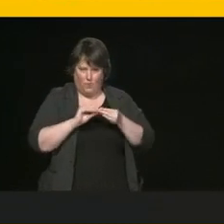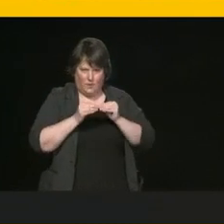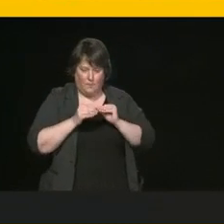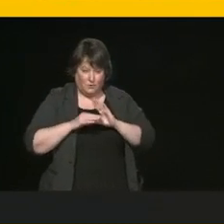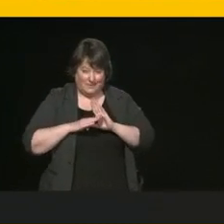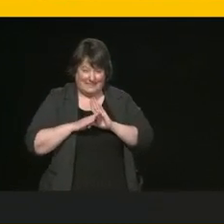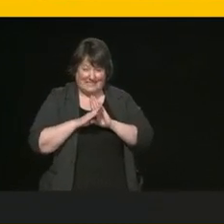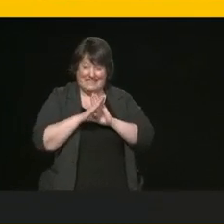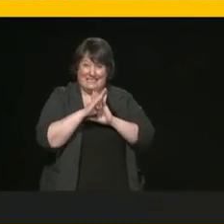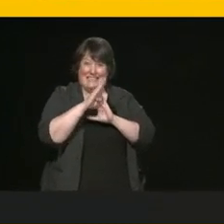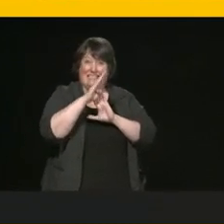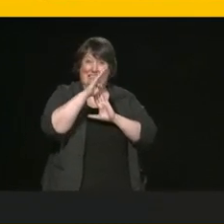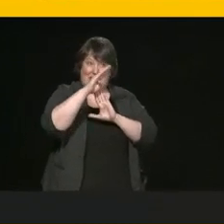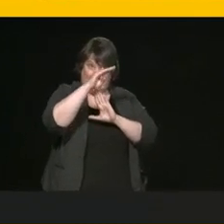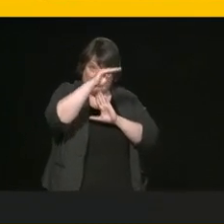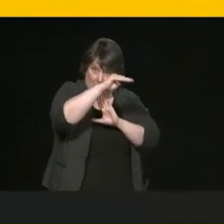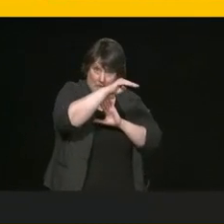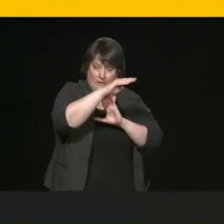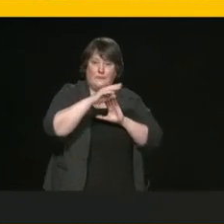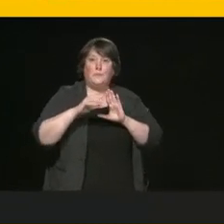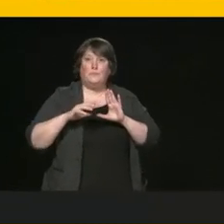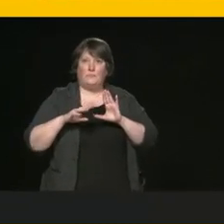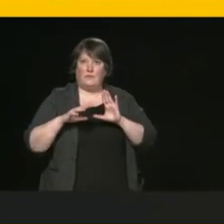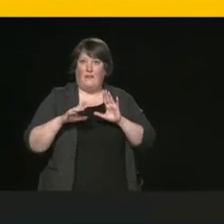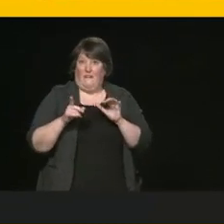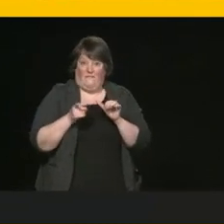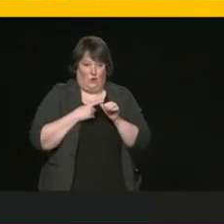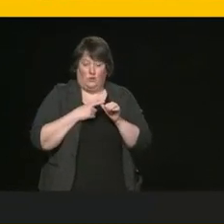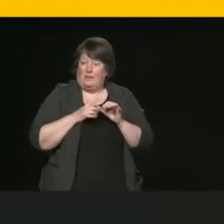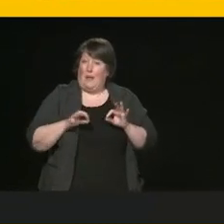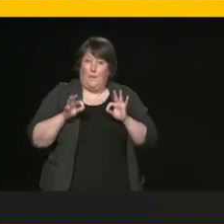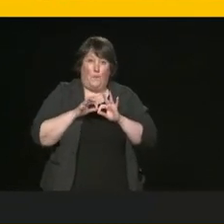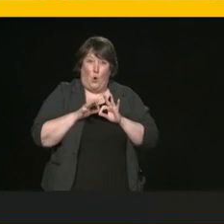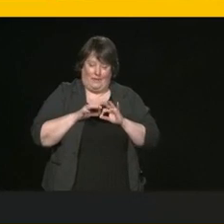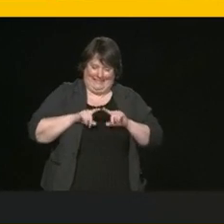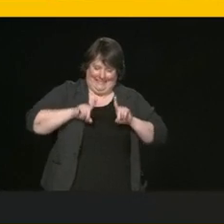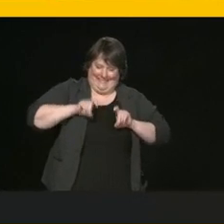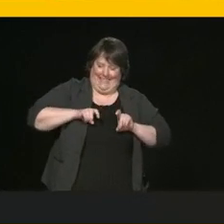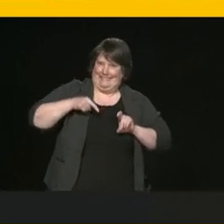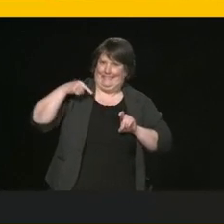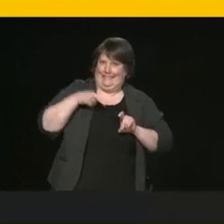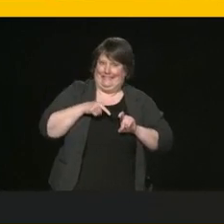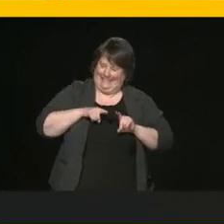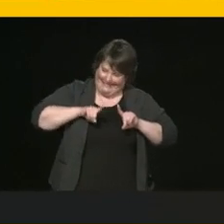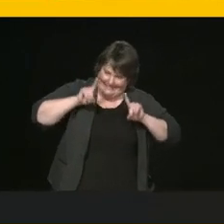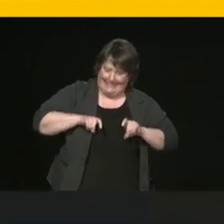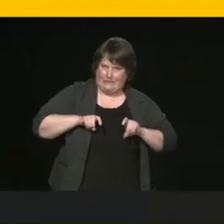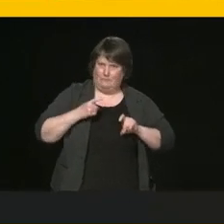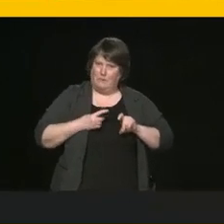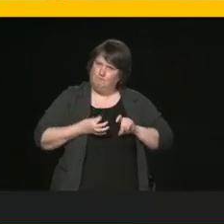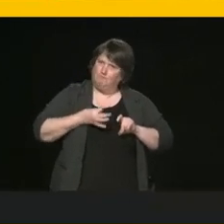COLLECTIVE OBJECTIVE AND OUR